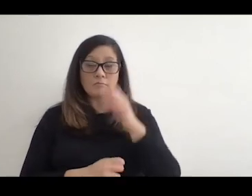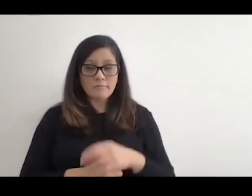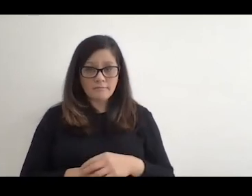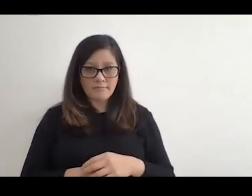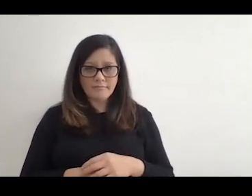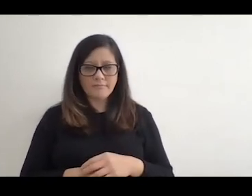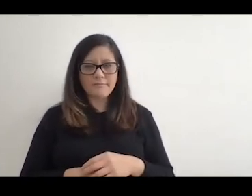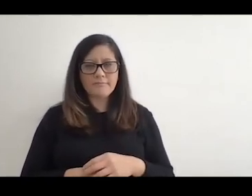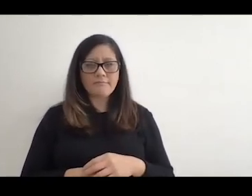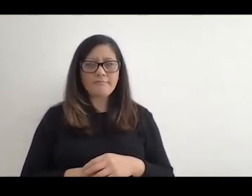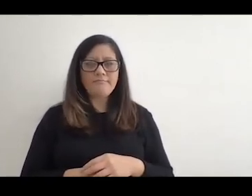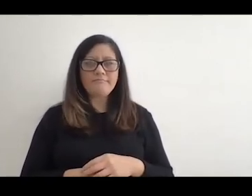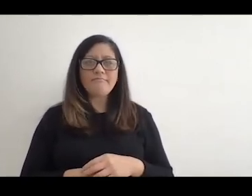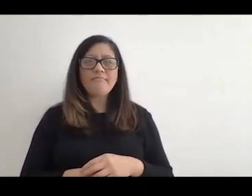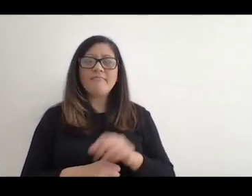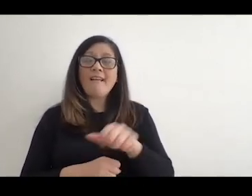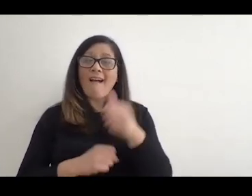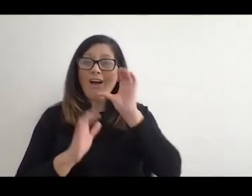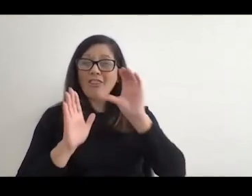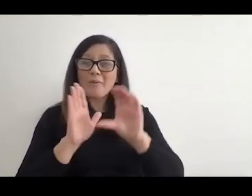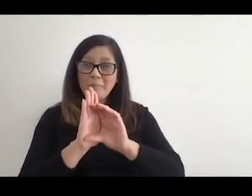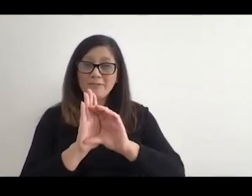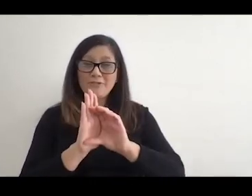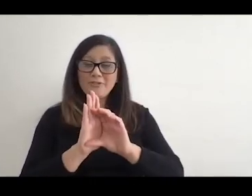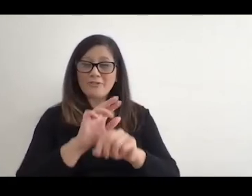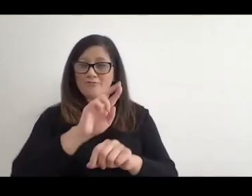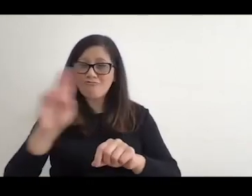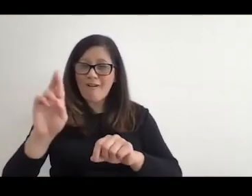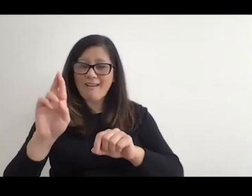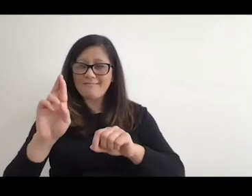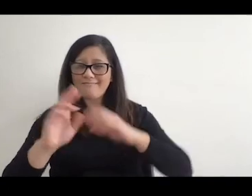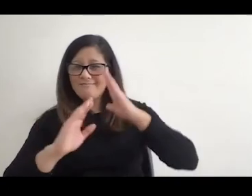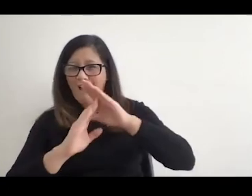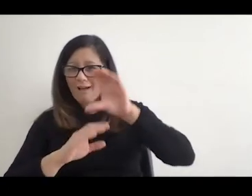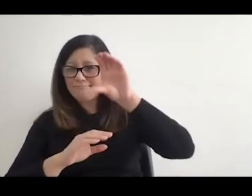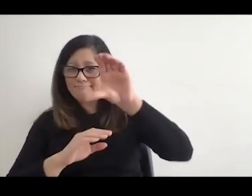Look at. This lovely little models shoes. She's wearing her cute pink pants.